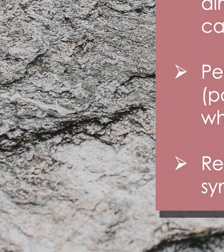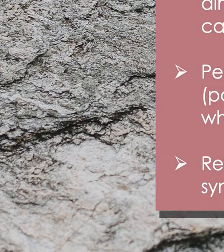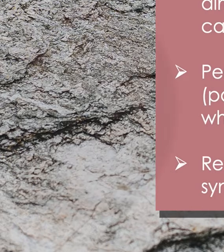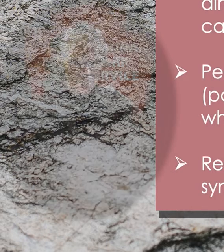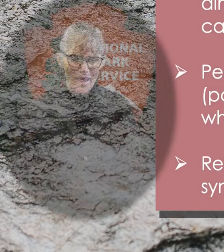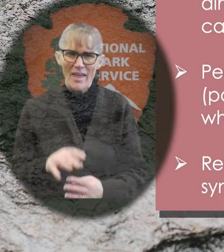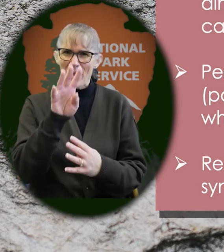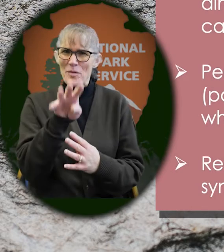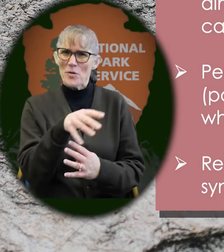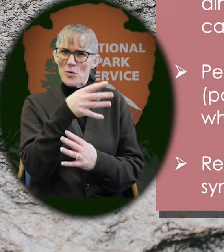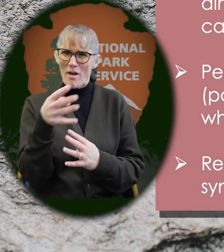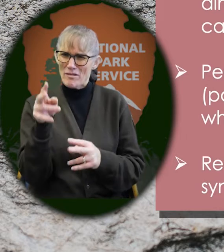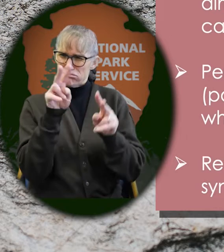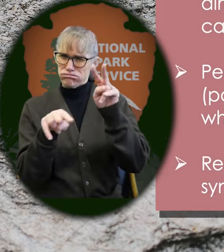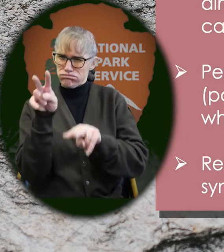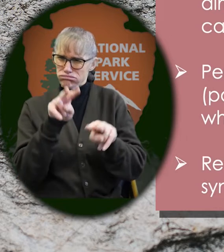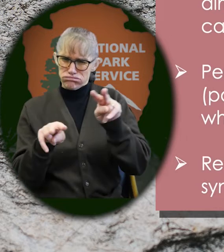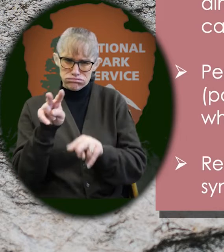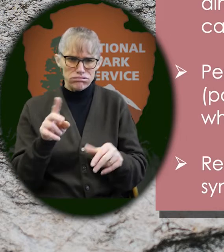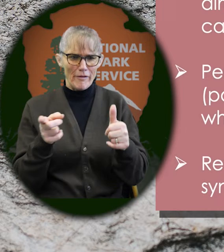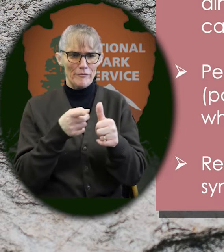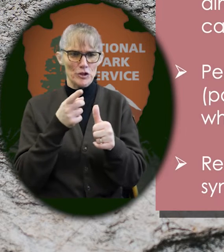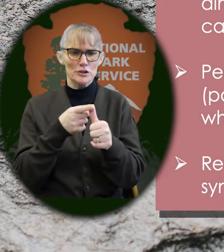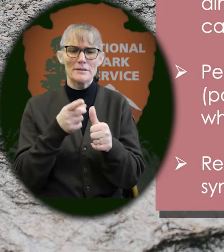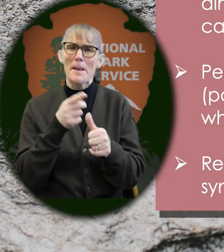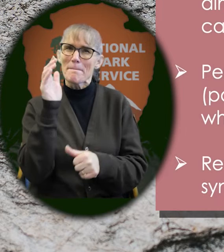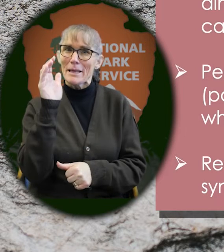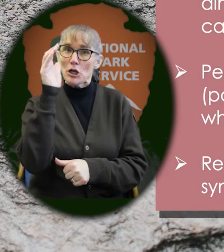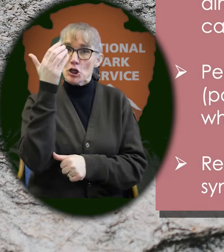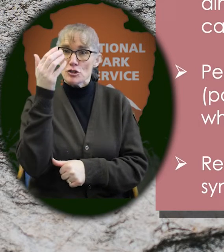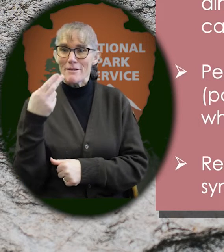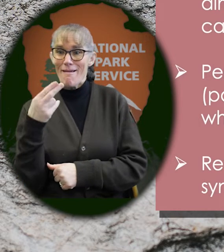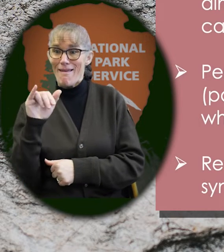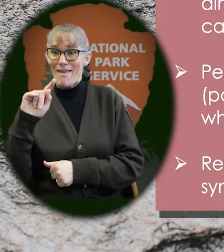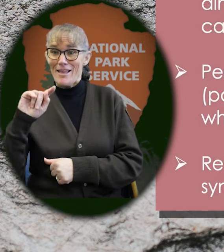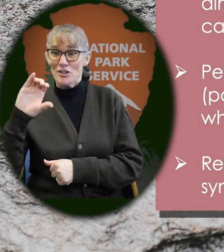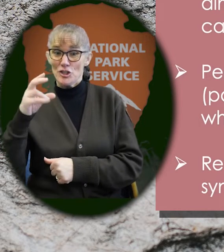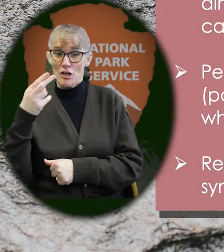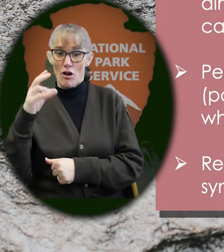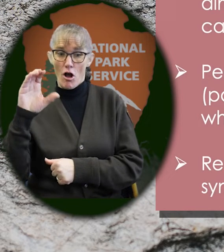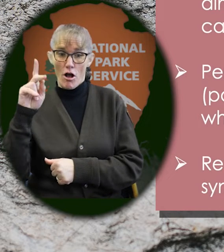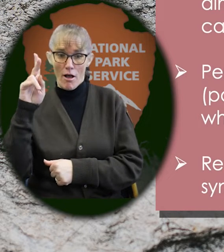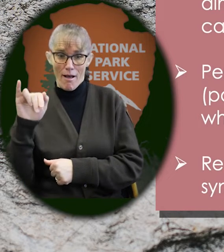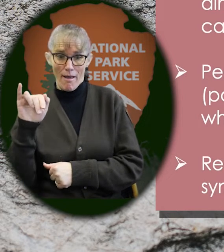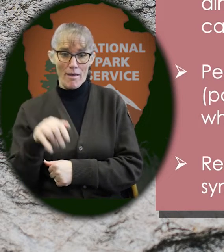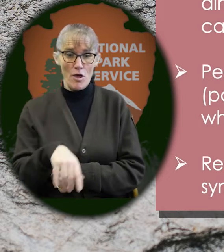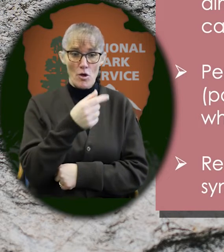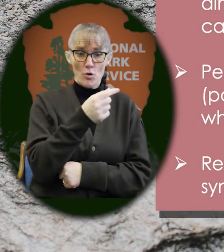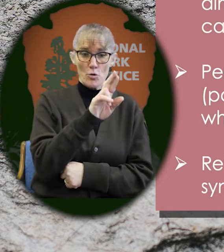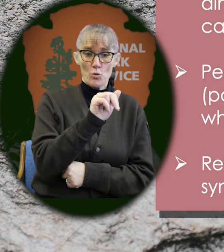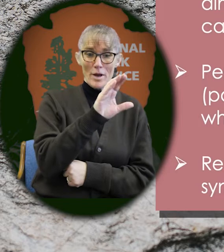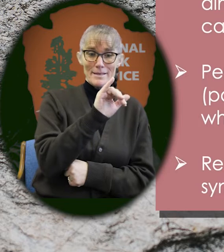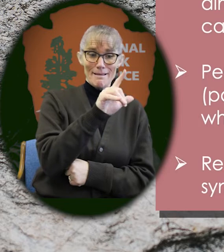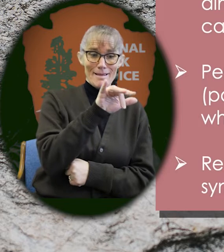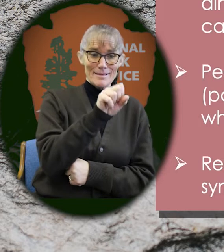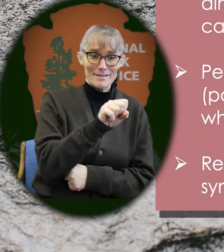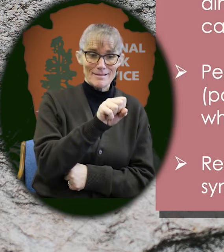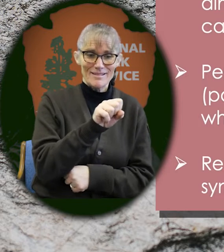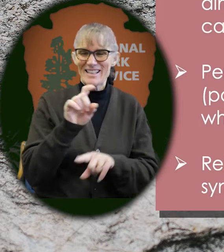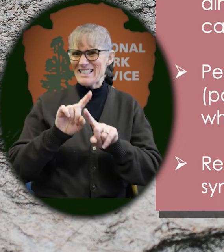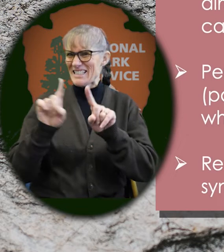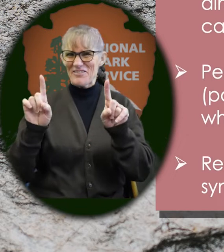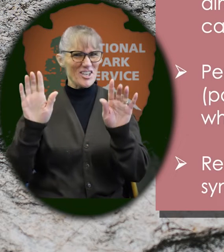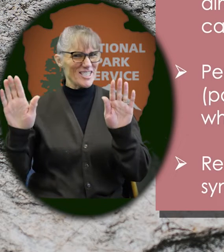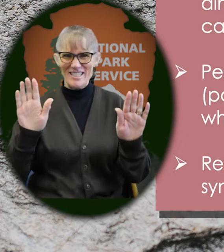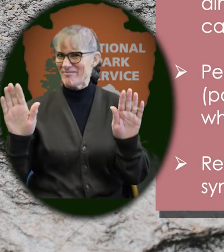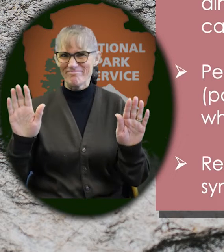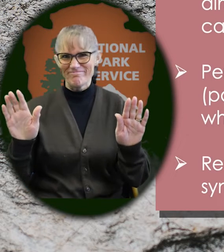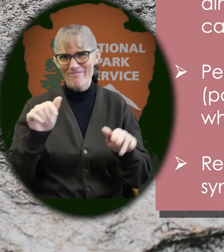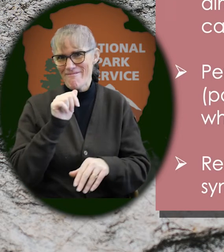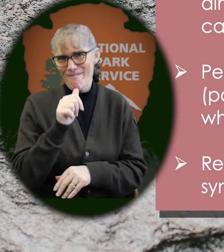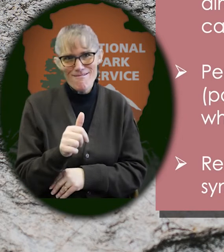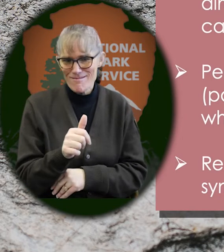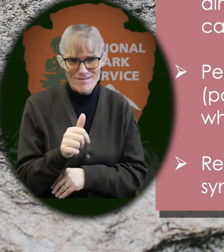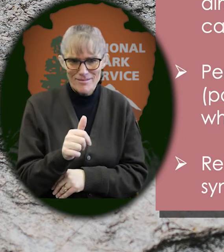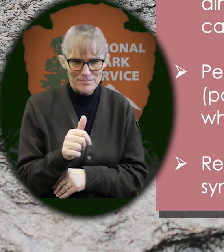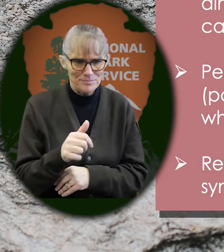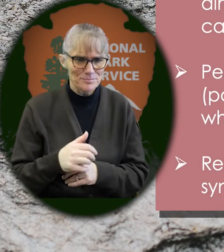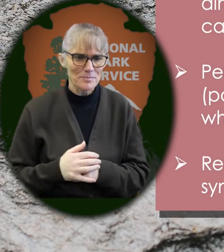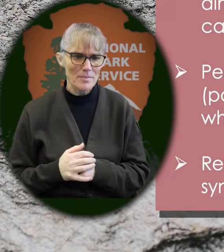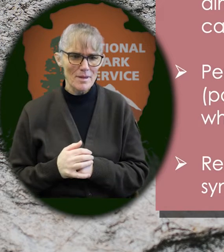So, as it looks preliminarily, um it appears that Stenomylus hitchcocki and Stenomylus gracilis may not actually uh be different species.